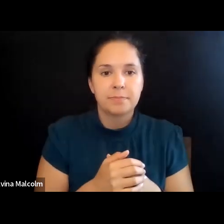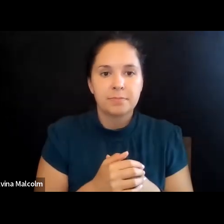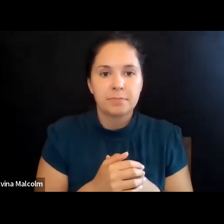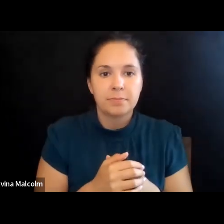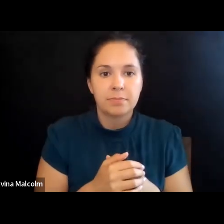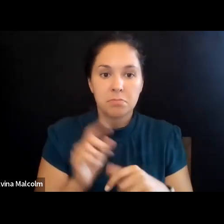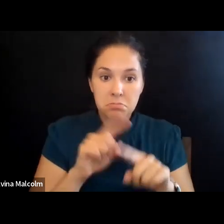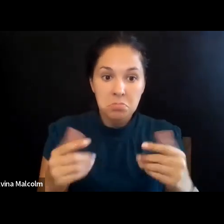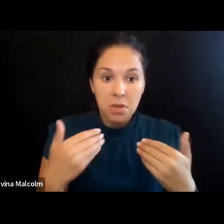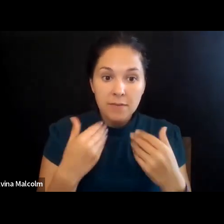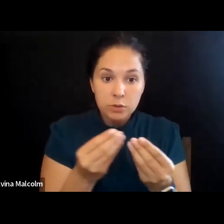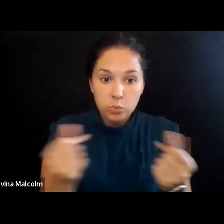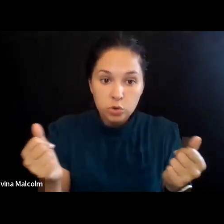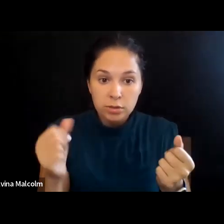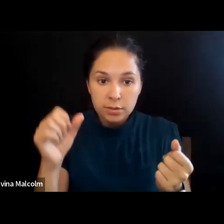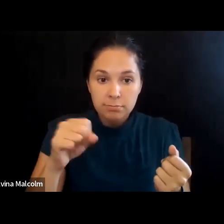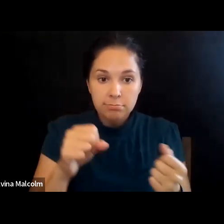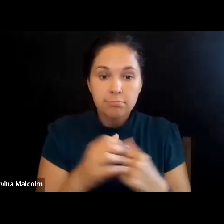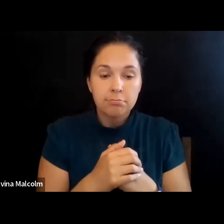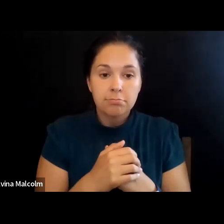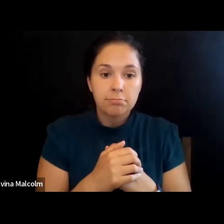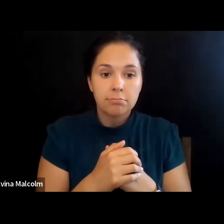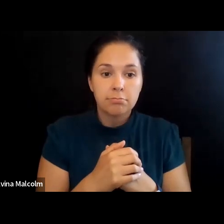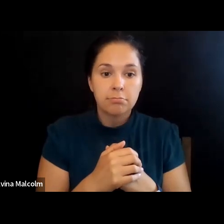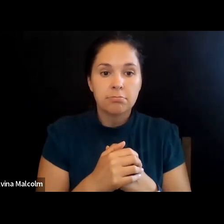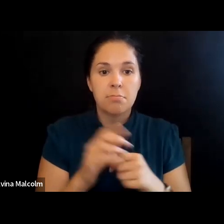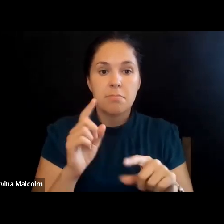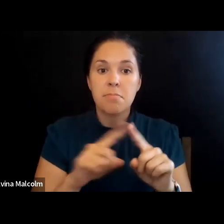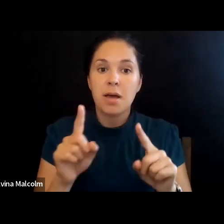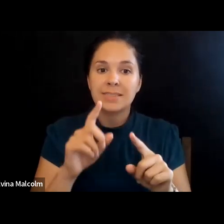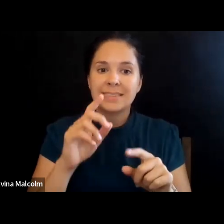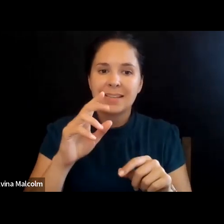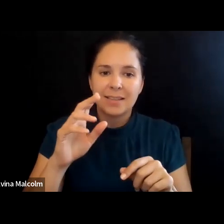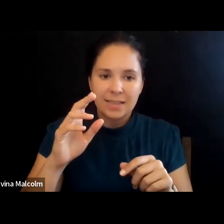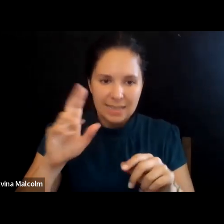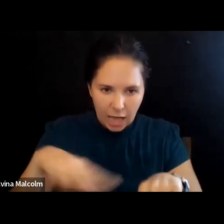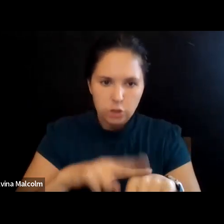South Carolina but it's great that you don't have to deal with that; however,